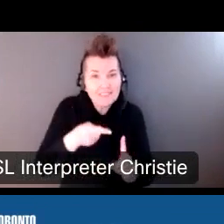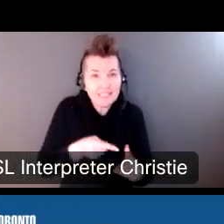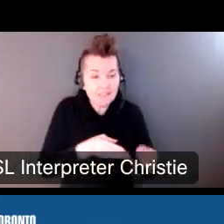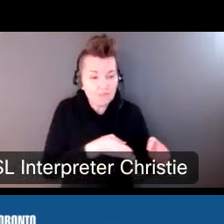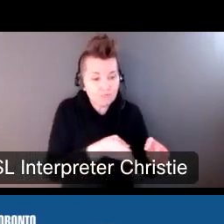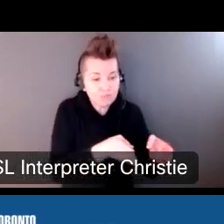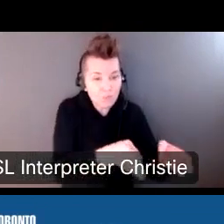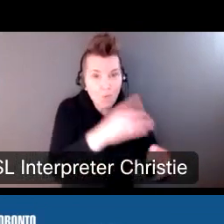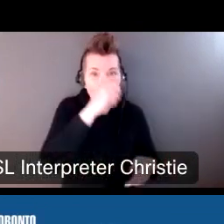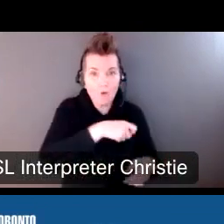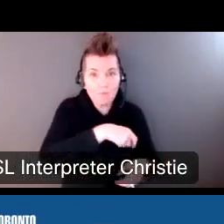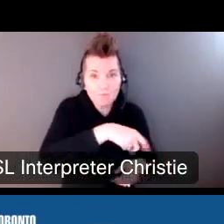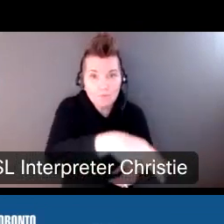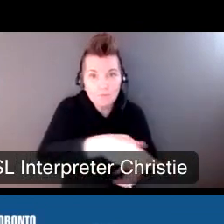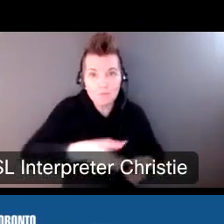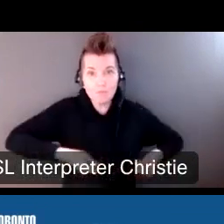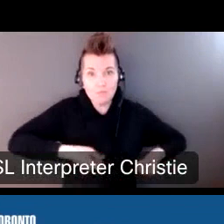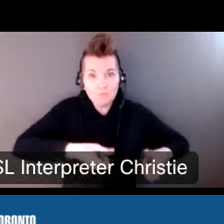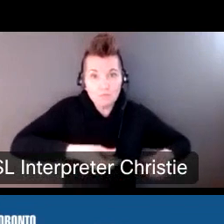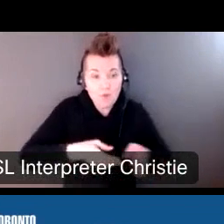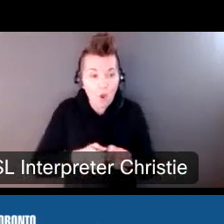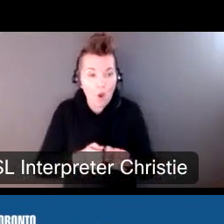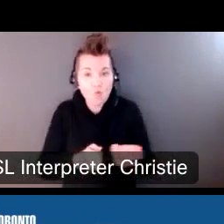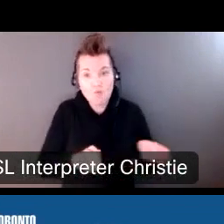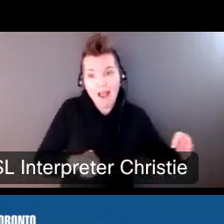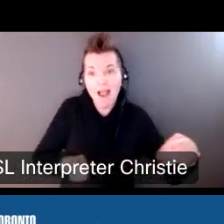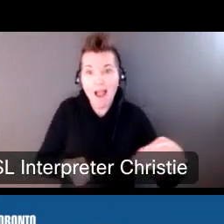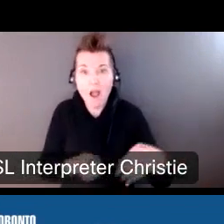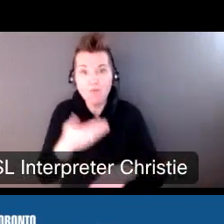in construction zones from creating barriers for people with disabilities.